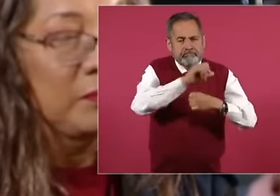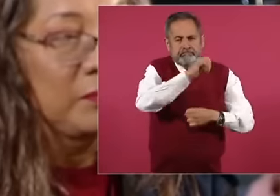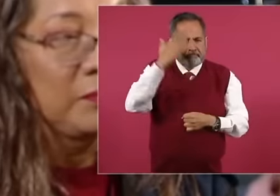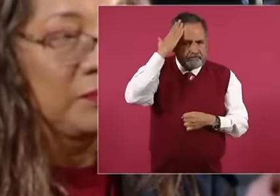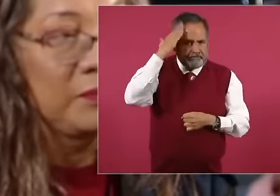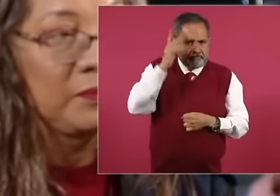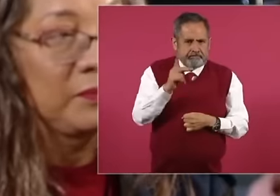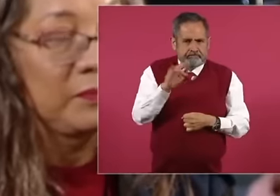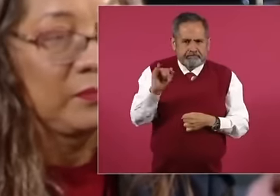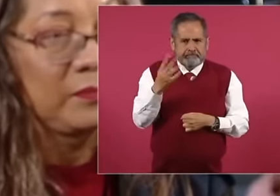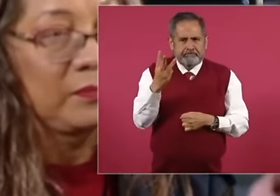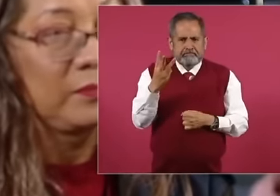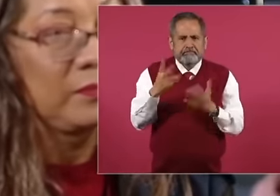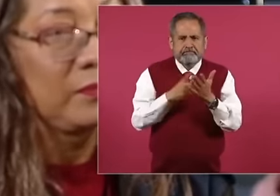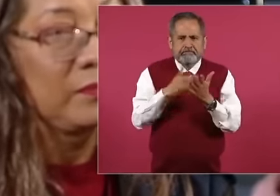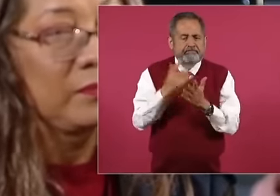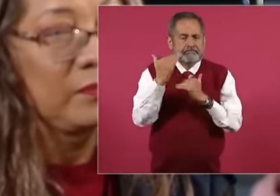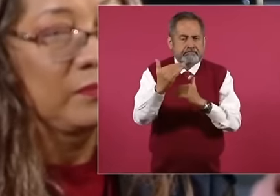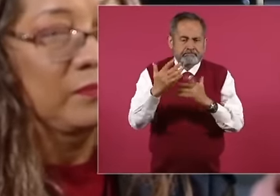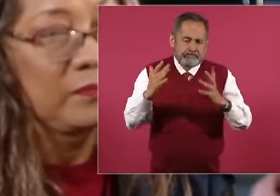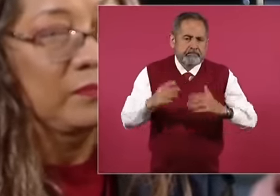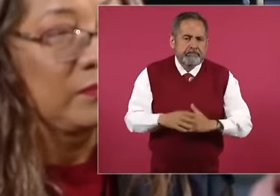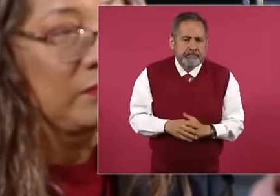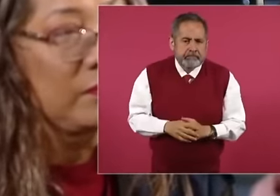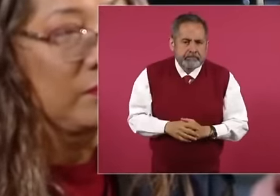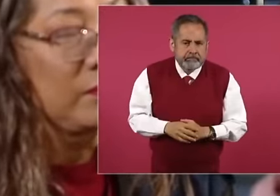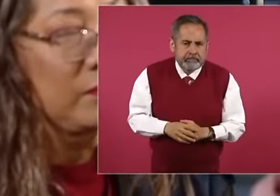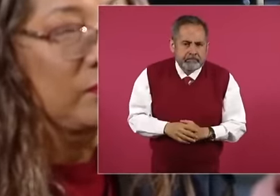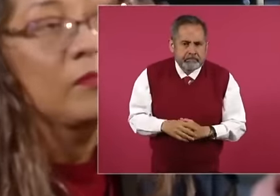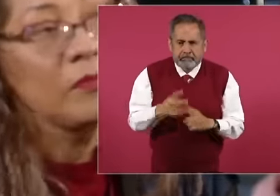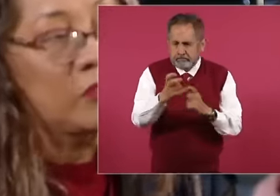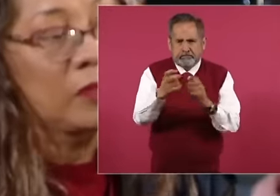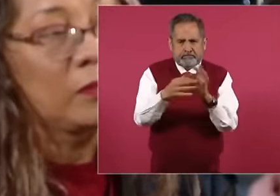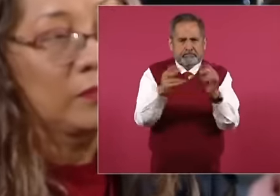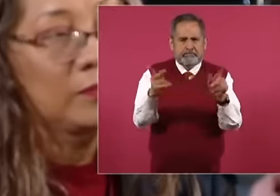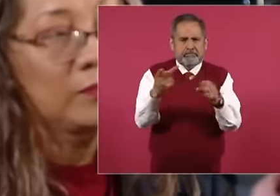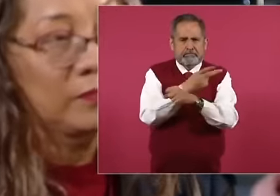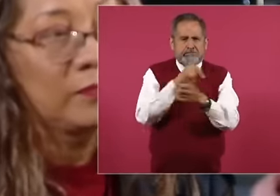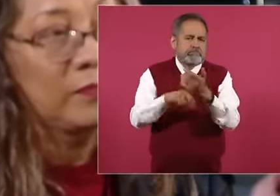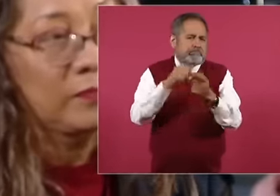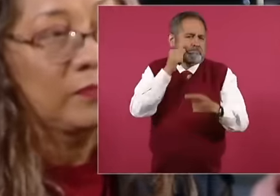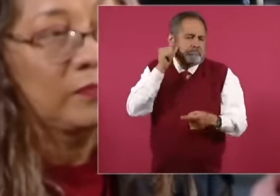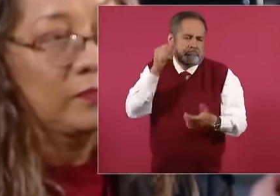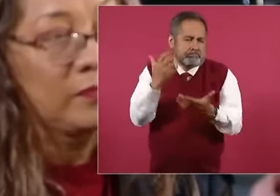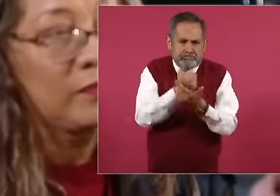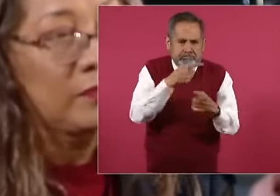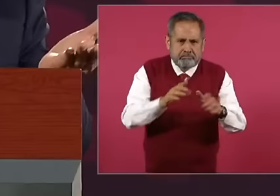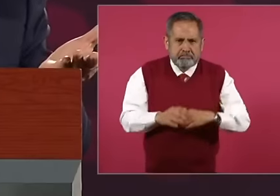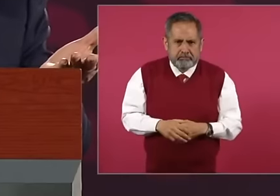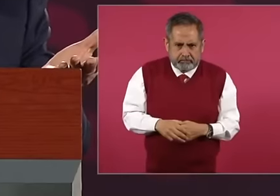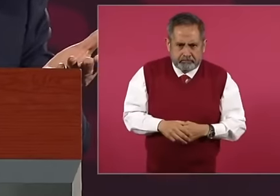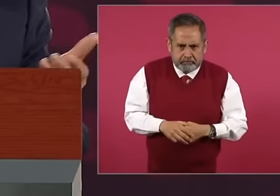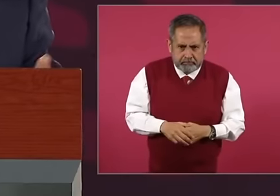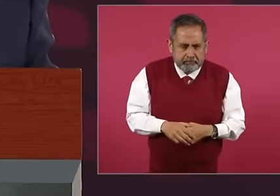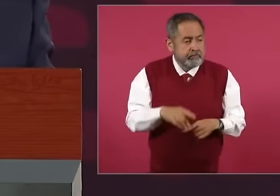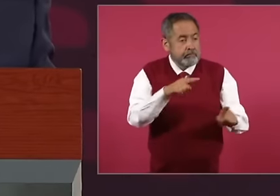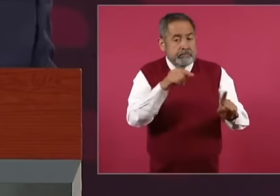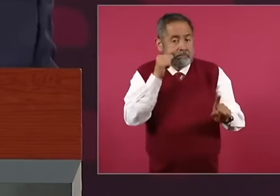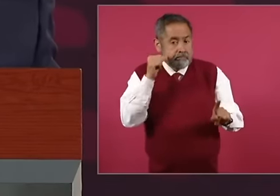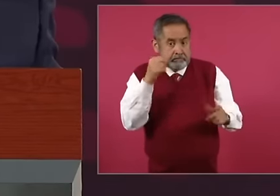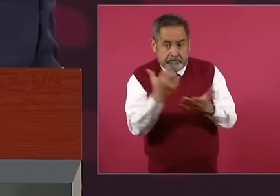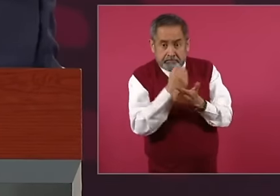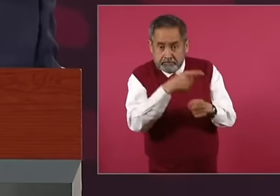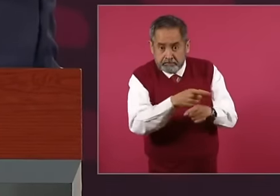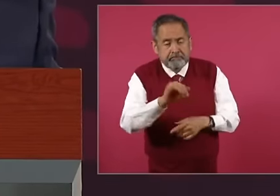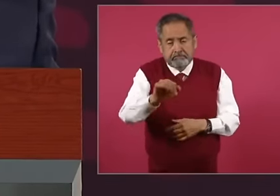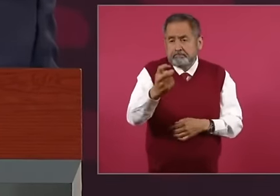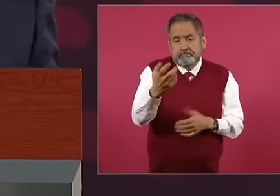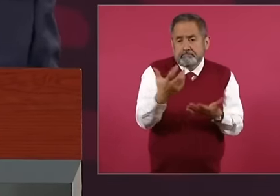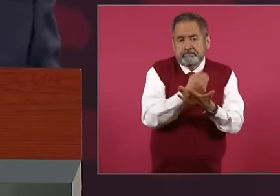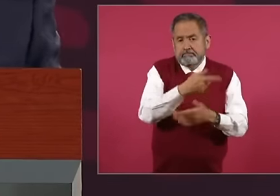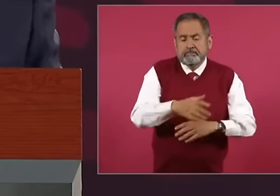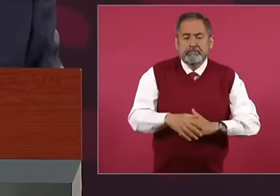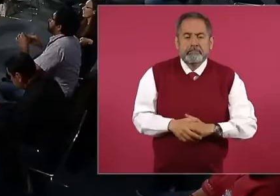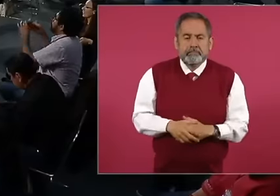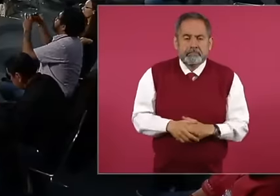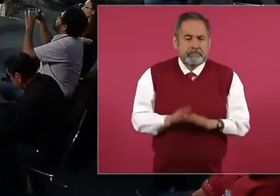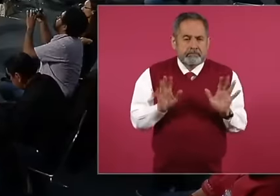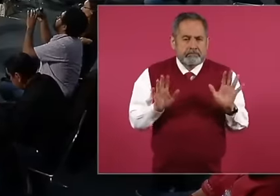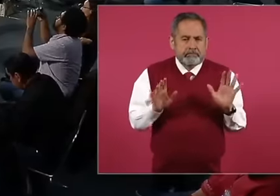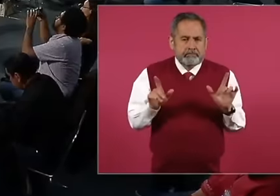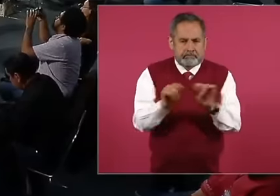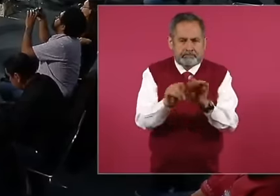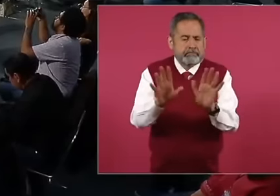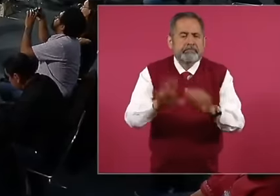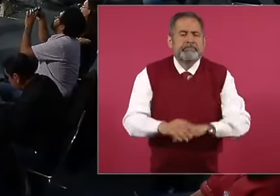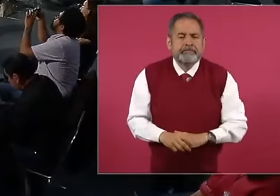three times So that's what happened yesterday, he won it and he won exactly until the 28th, it will